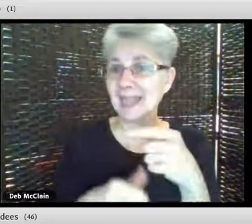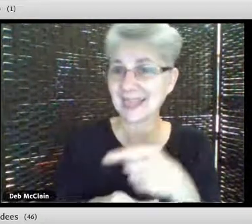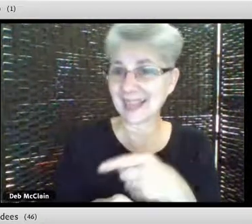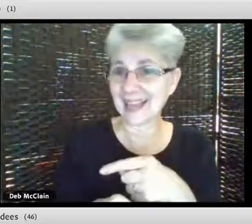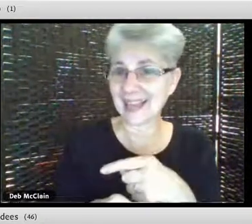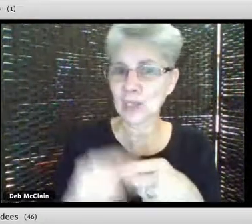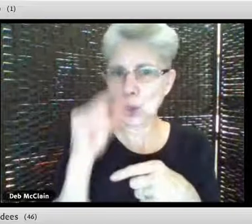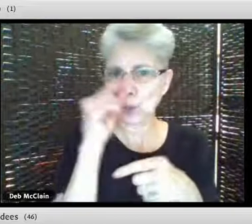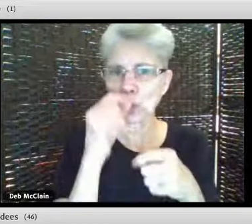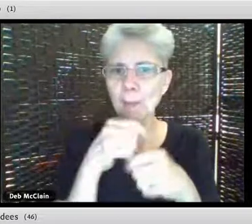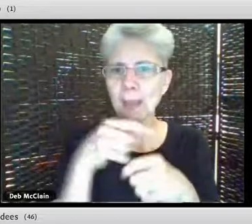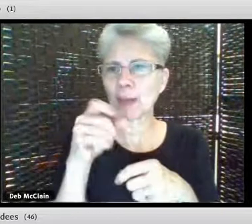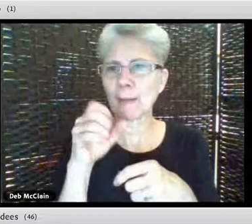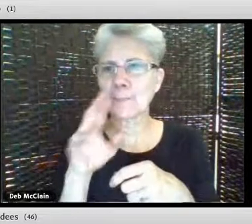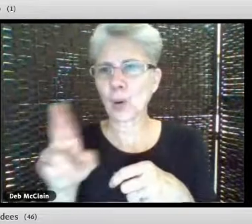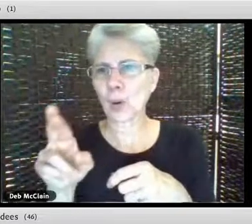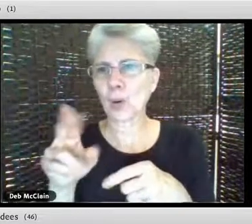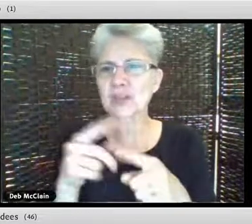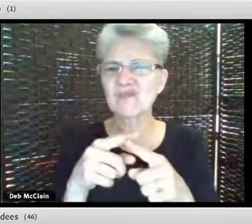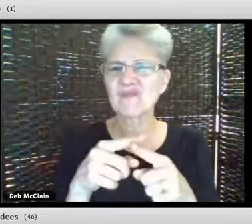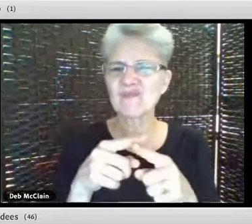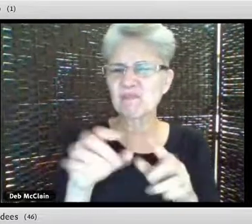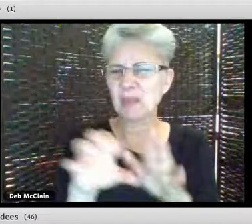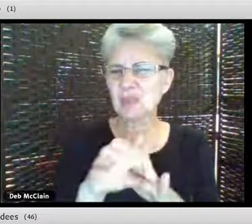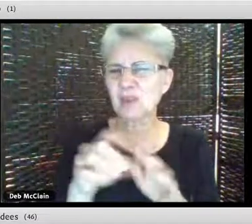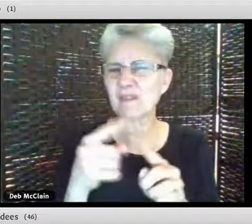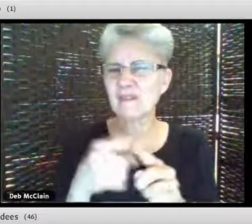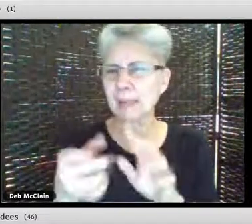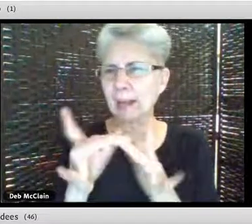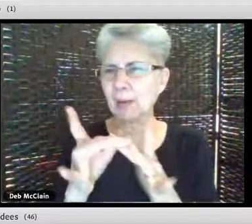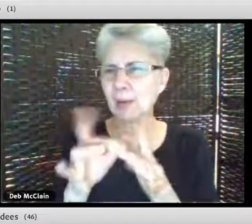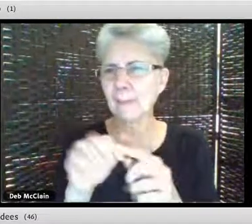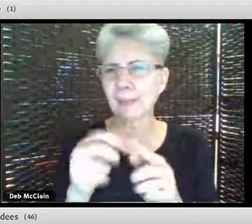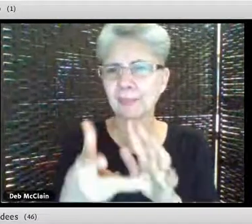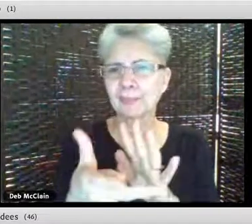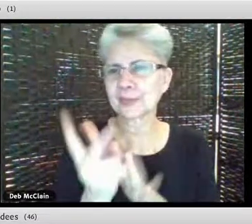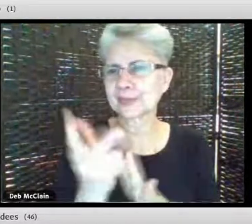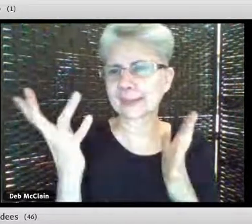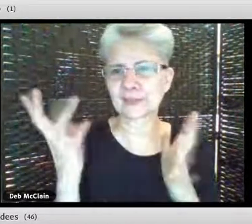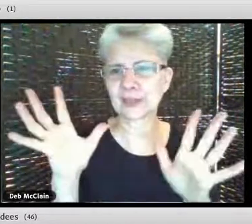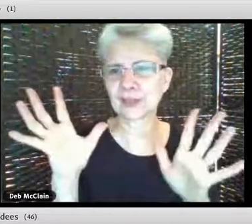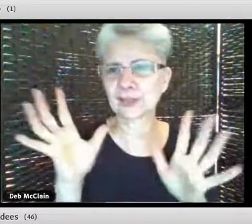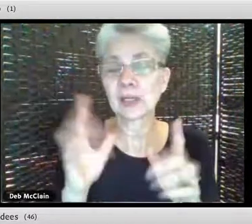So I'm going to click out of that, so that's what I did with this one. It's a "Google Makes Me Purr." I got this image from the Internet.